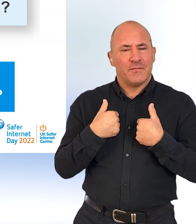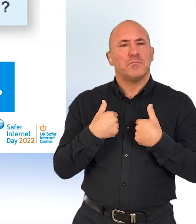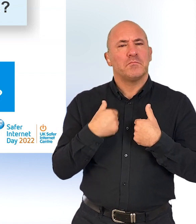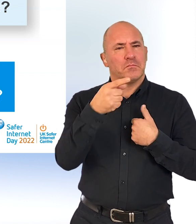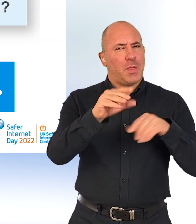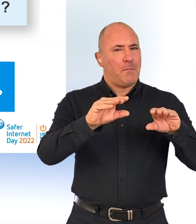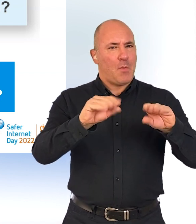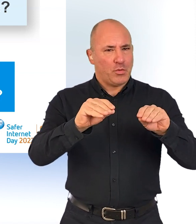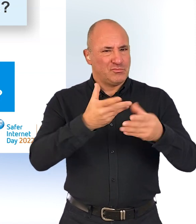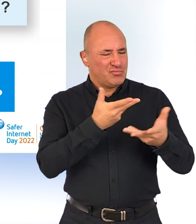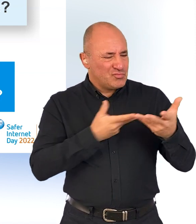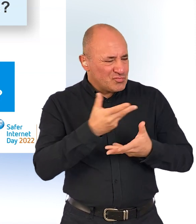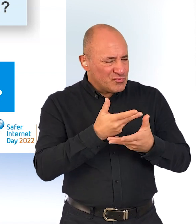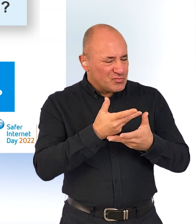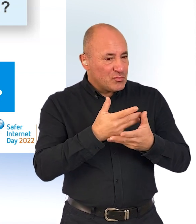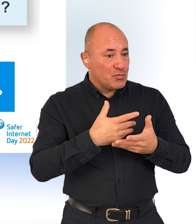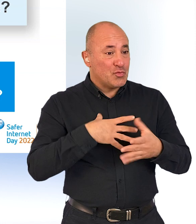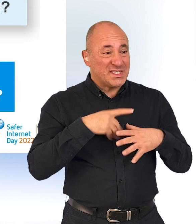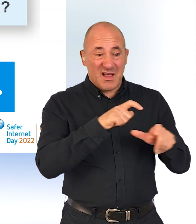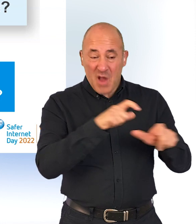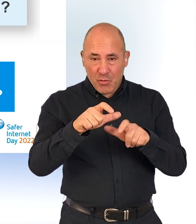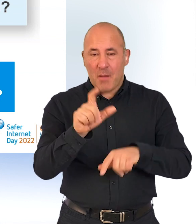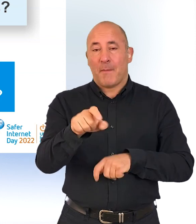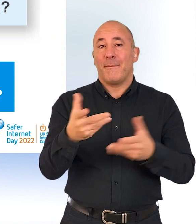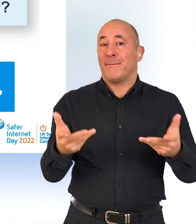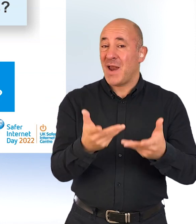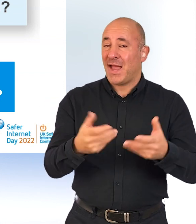Pause the recording now and press play when you are ready to continue.